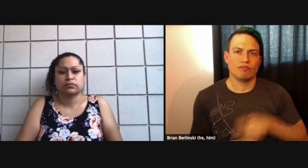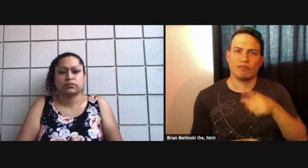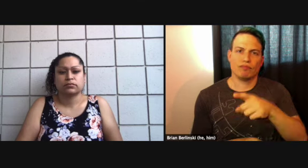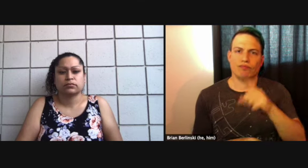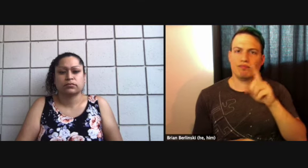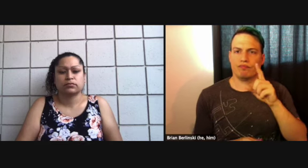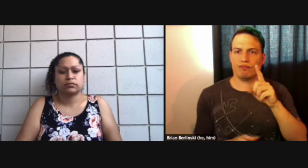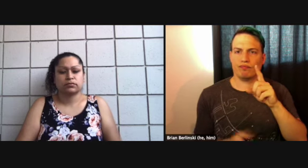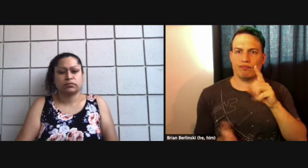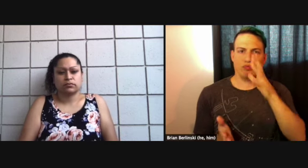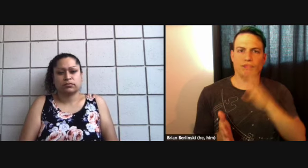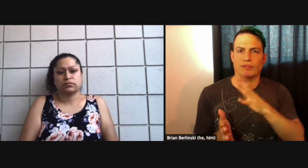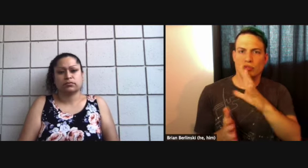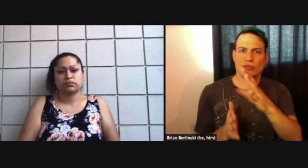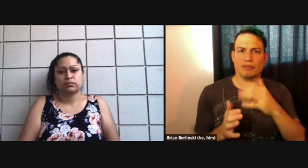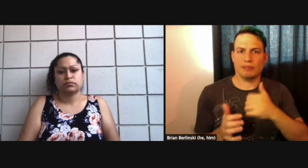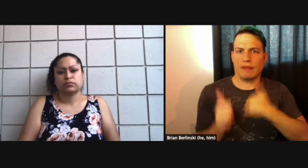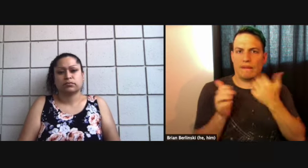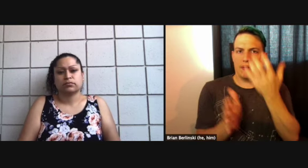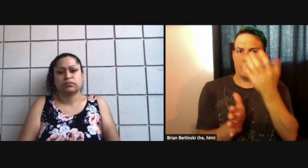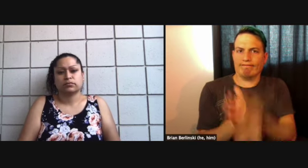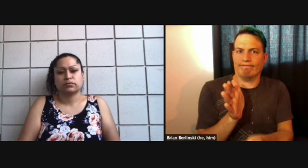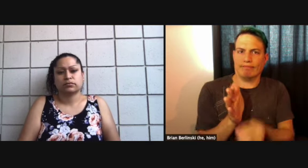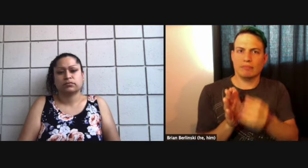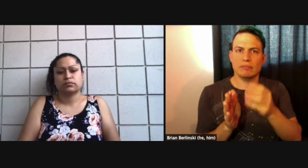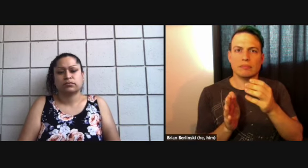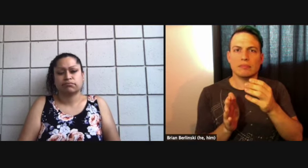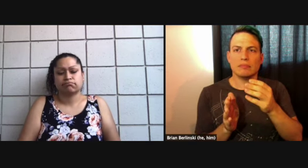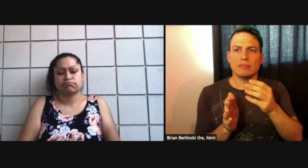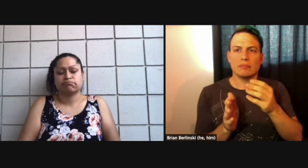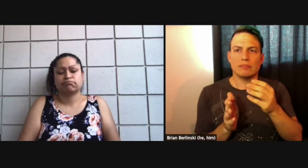Her life is forever lost.